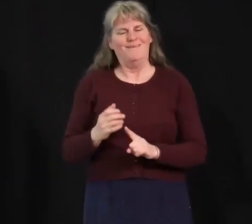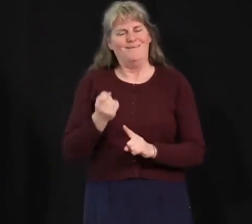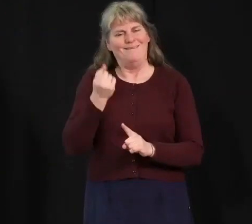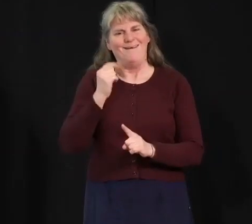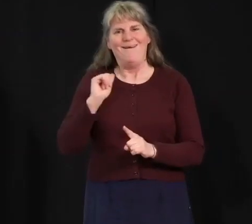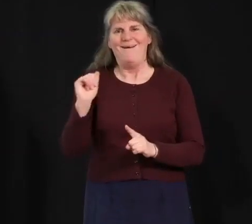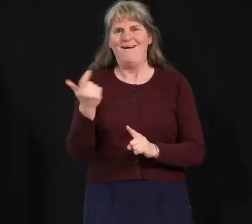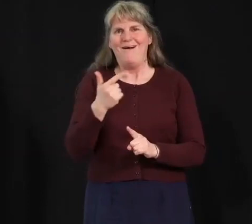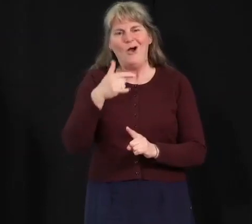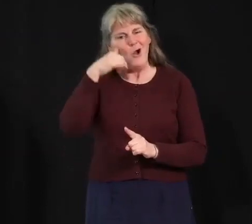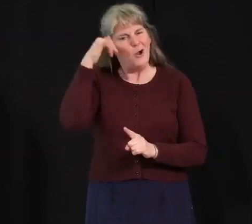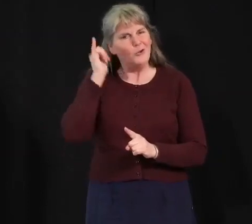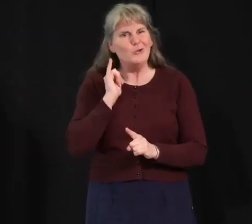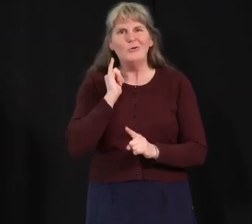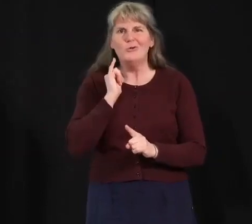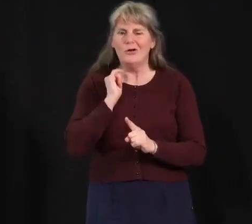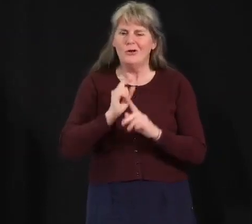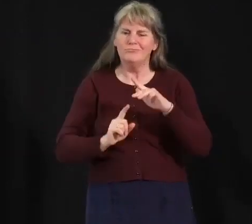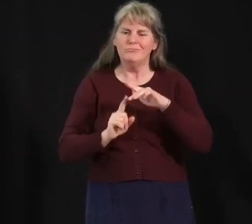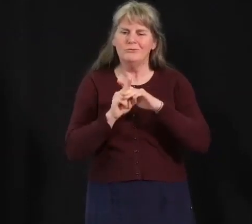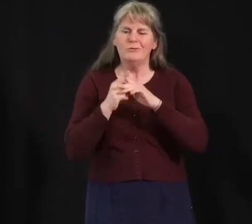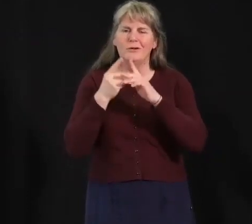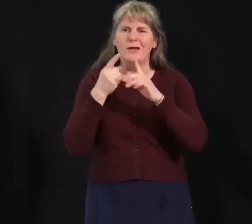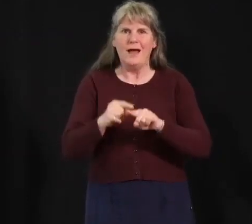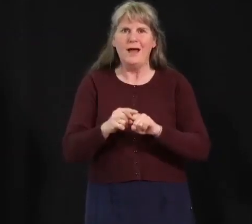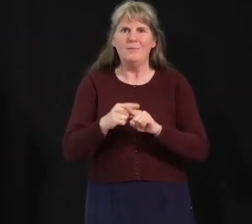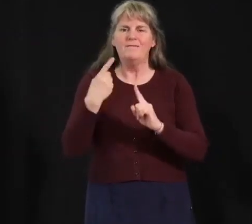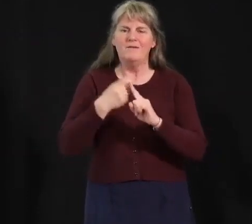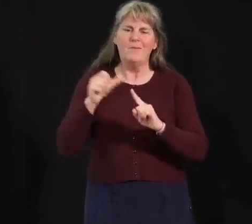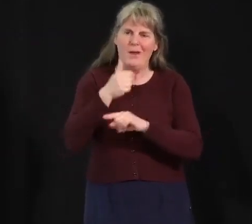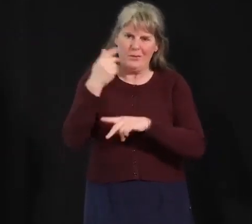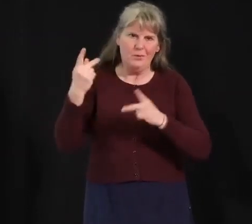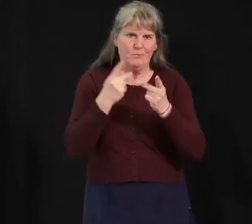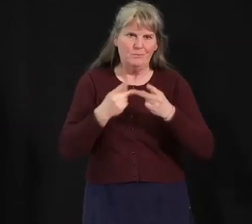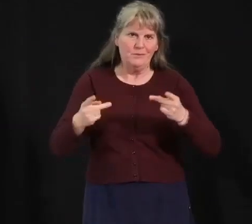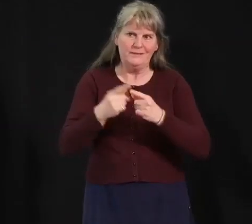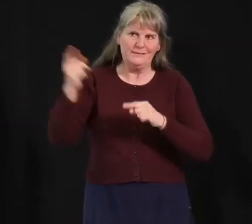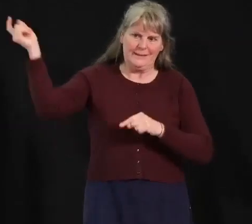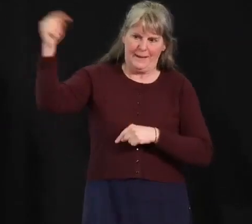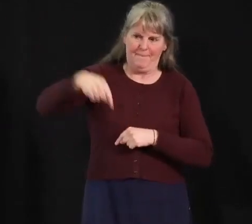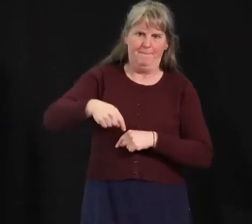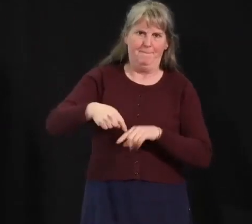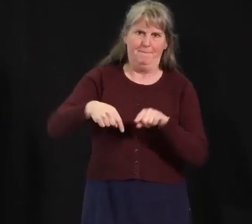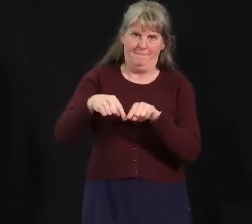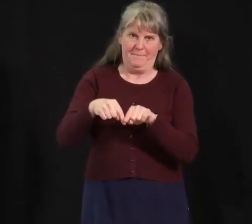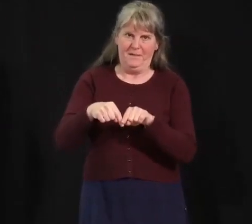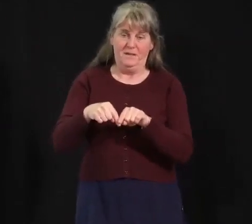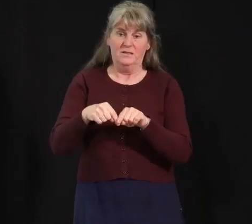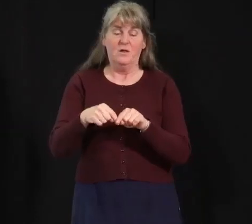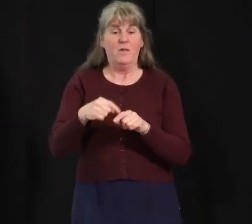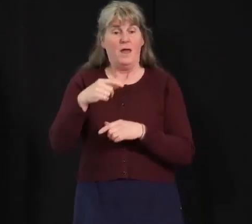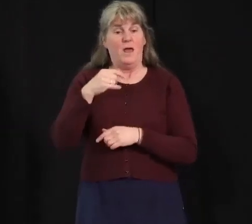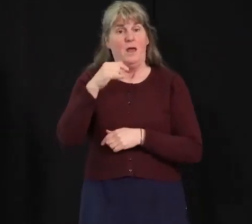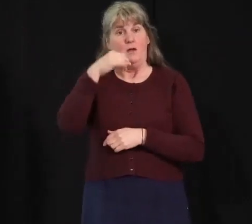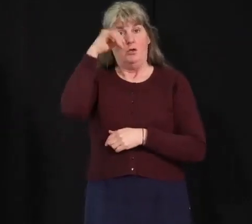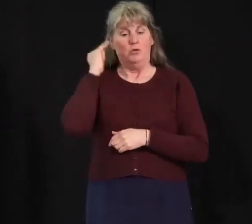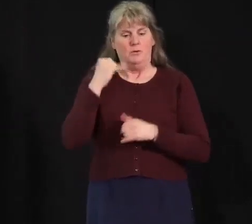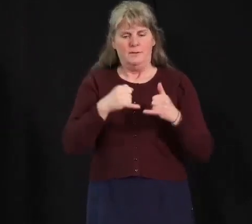or variation, possibly. But one of the key aspects is preventing importation of cases. As you know, all of our COVID